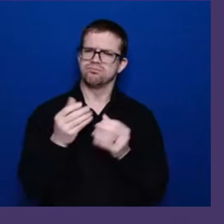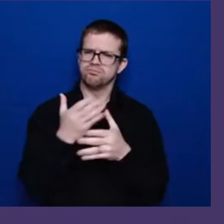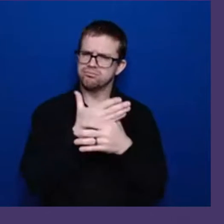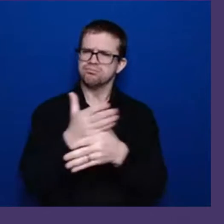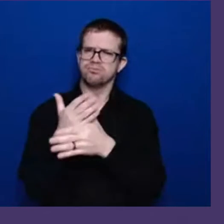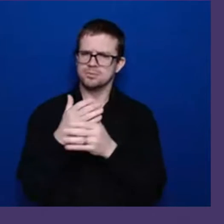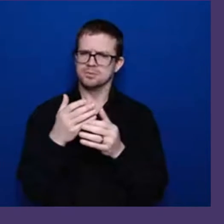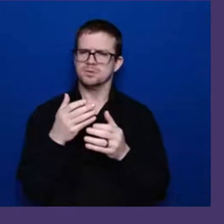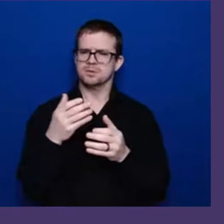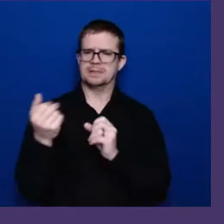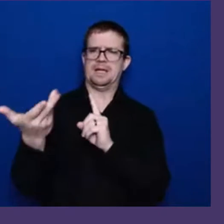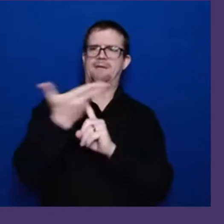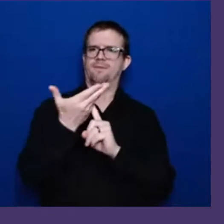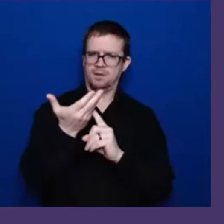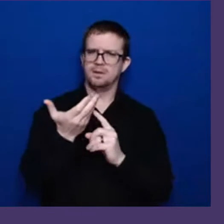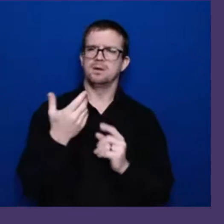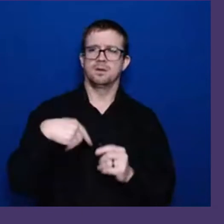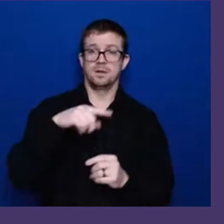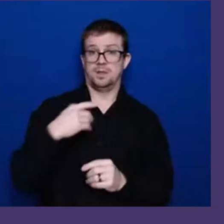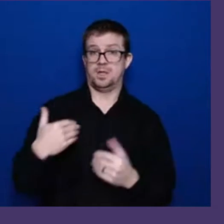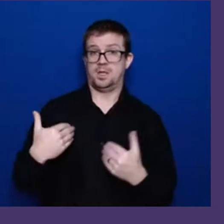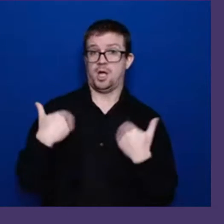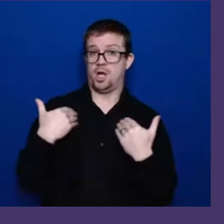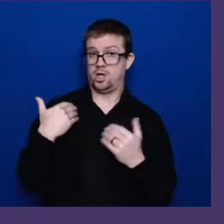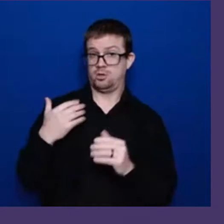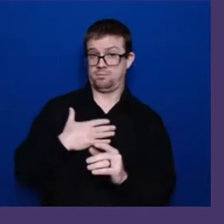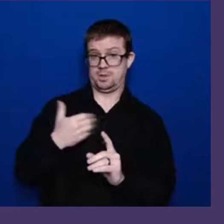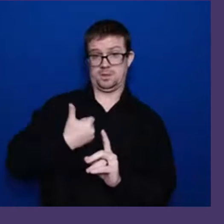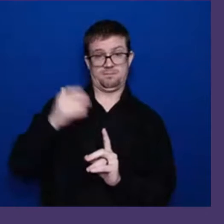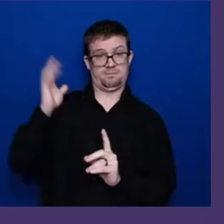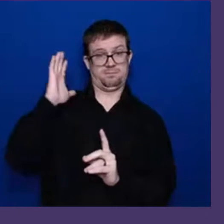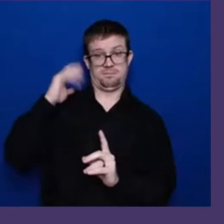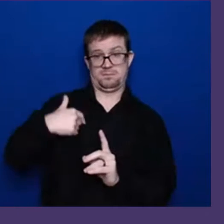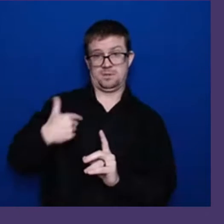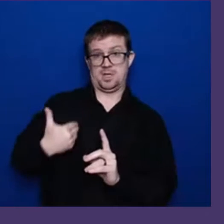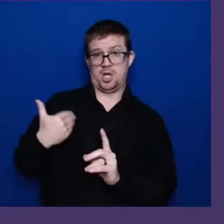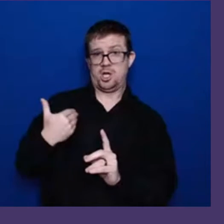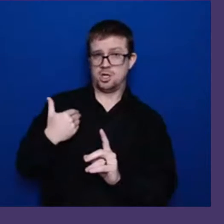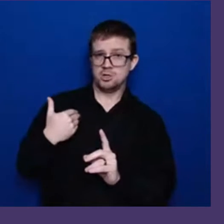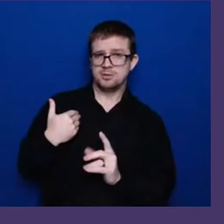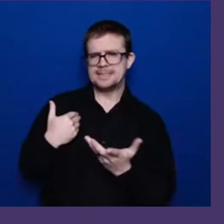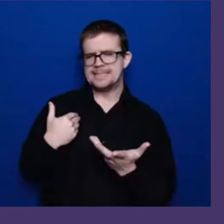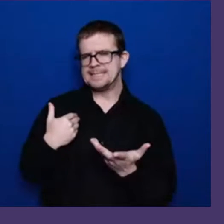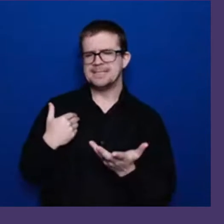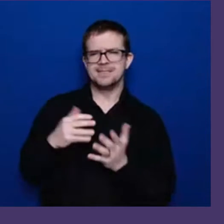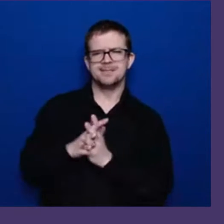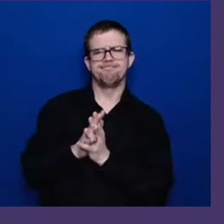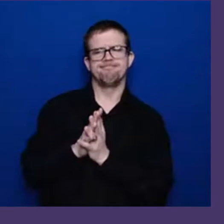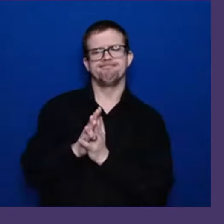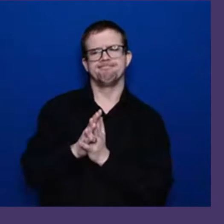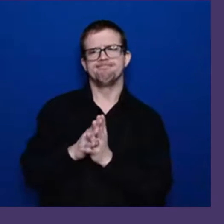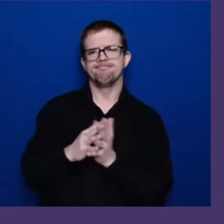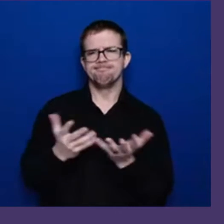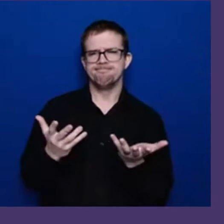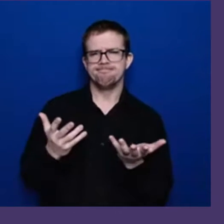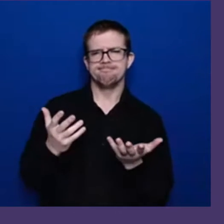what would have attracted me to, not just identify as disabled, but speak up.